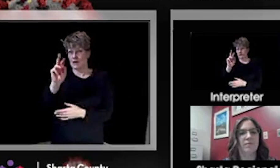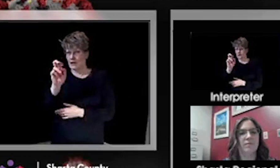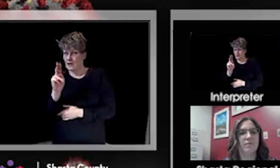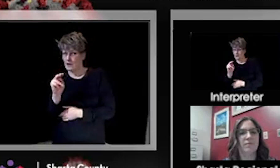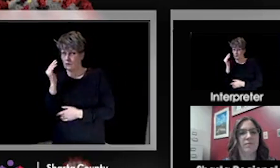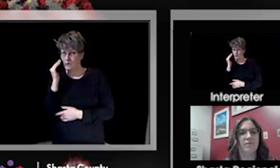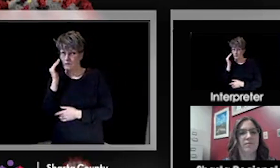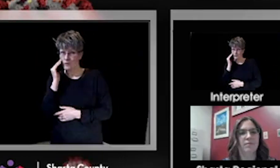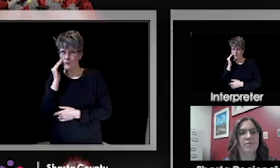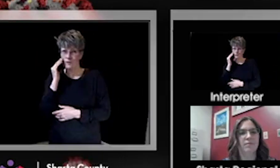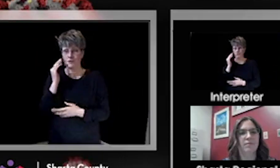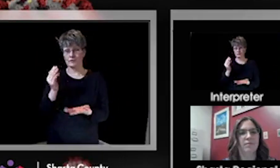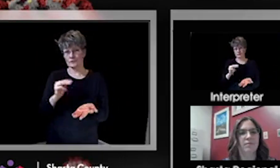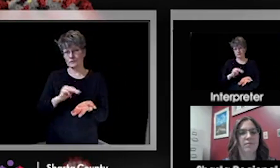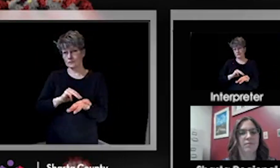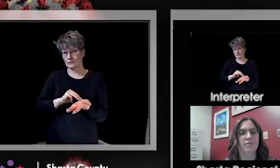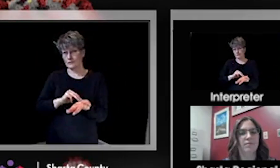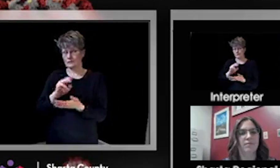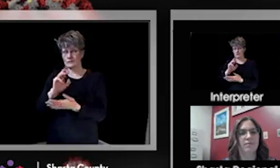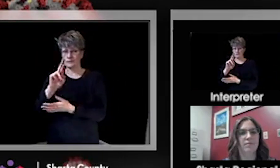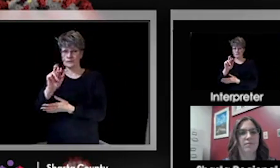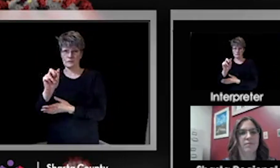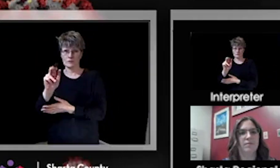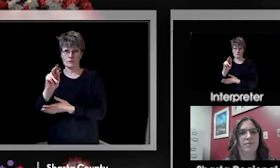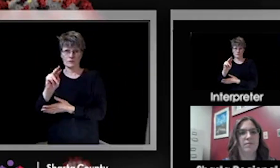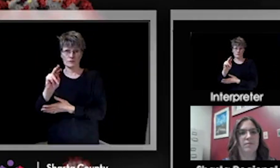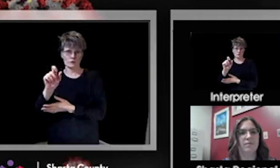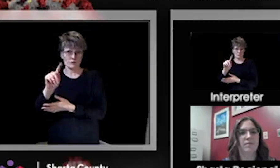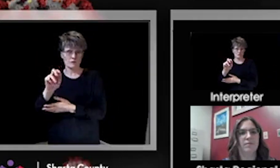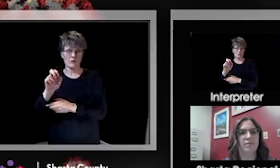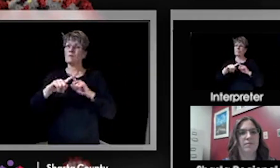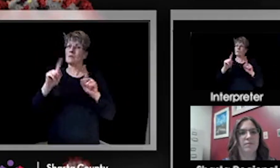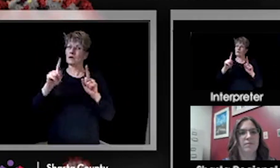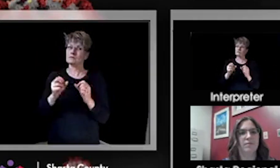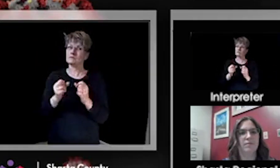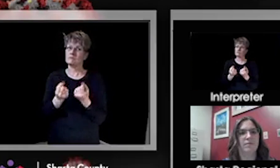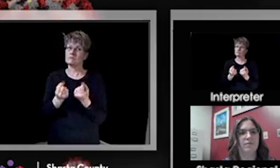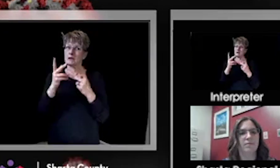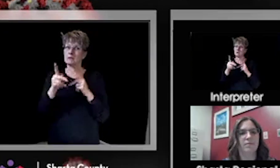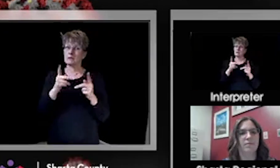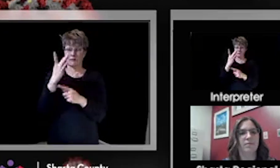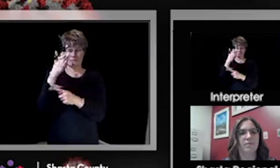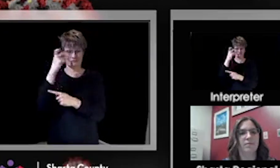number, because there are three shifts required and it would depend on how many patients were